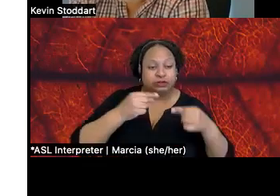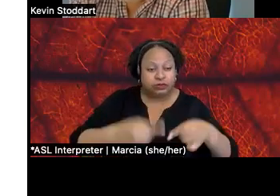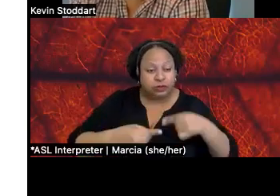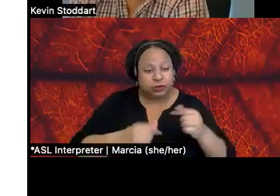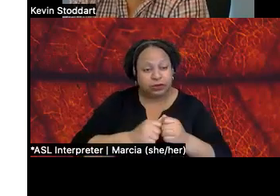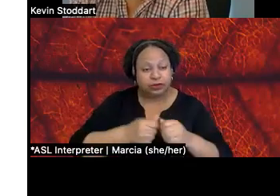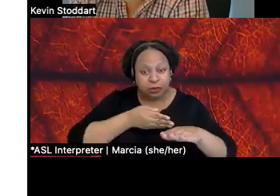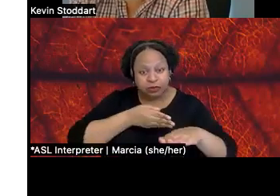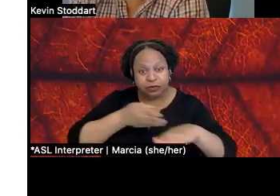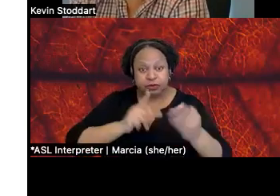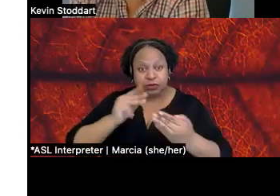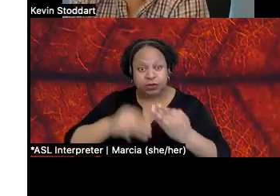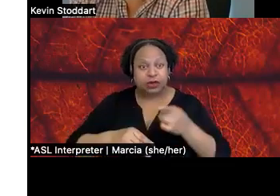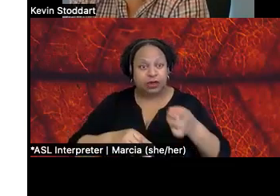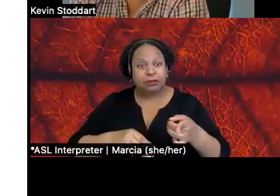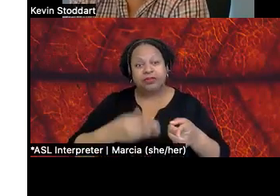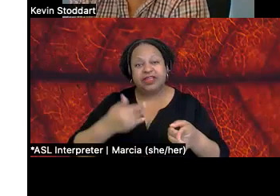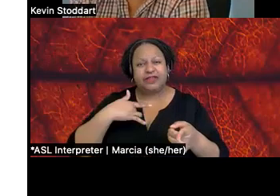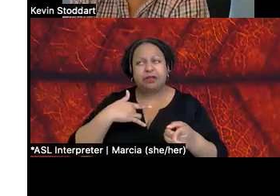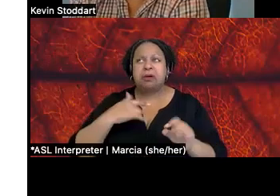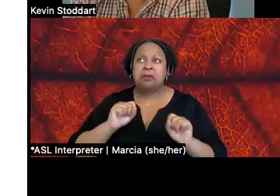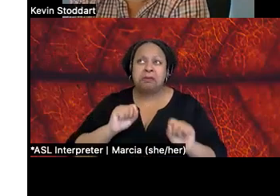And those times when they were not understood